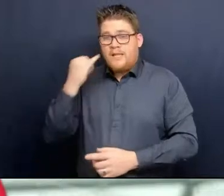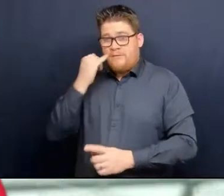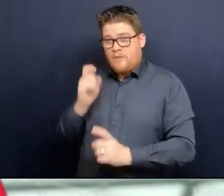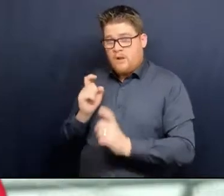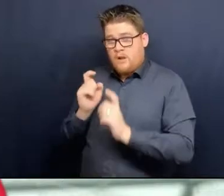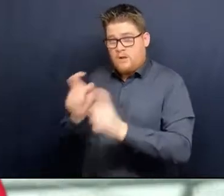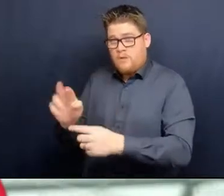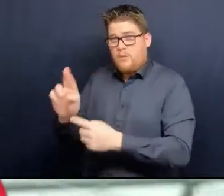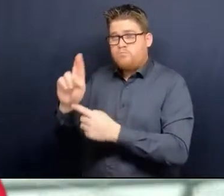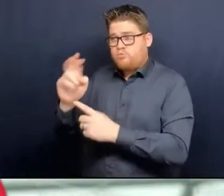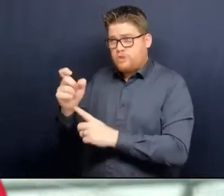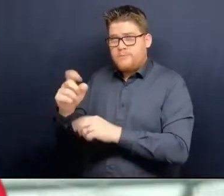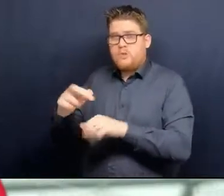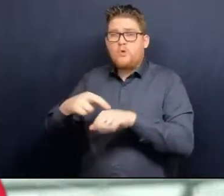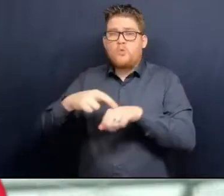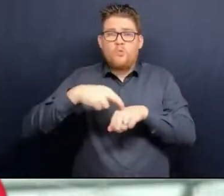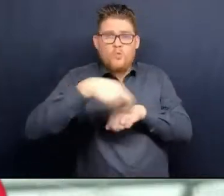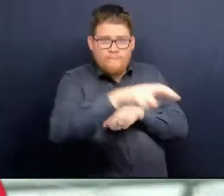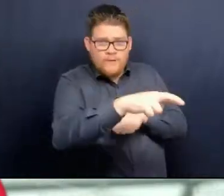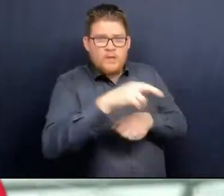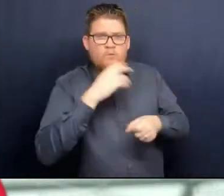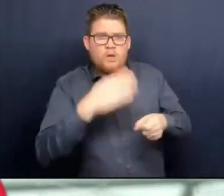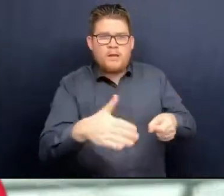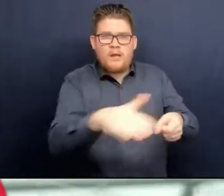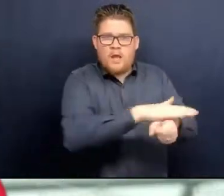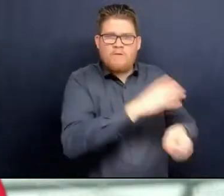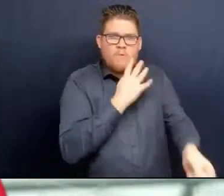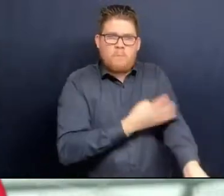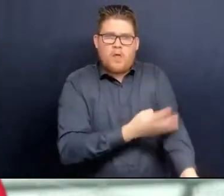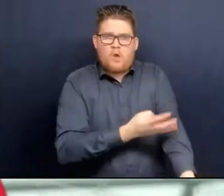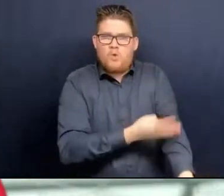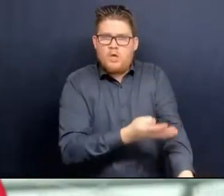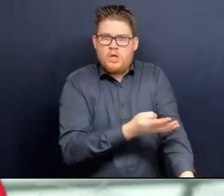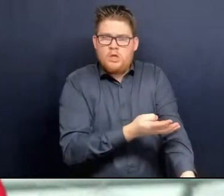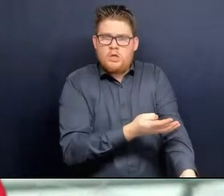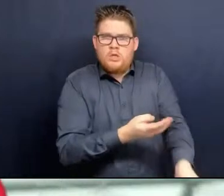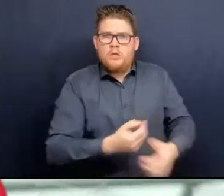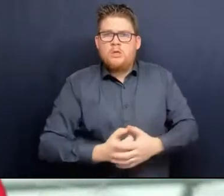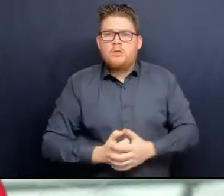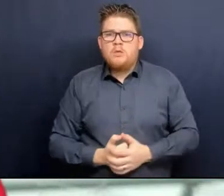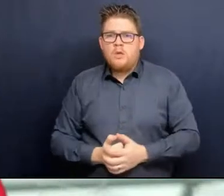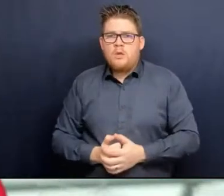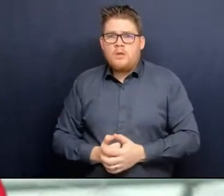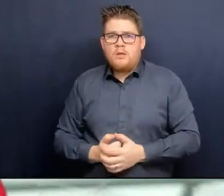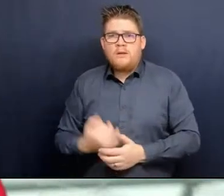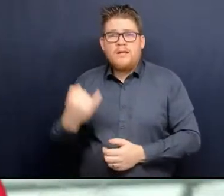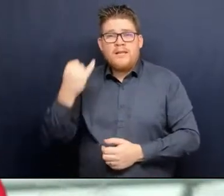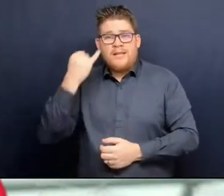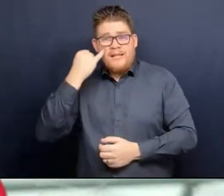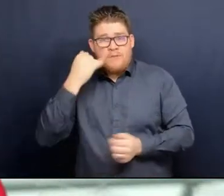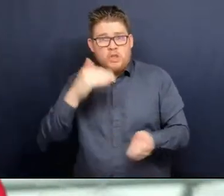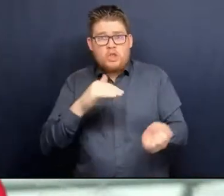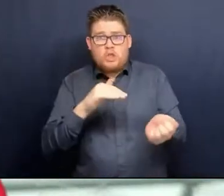if they're ordered by a clinician, So it's all part of that process. As far as I'm